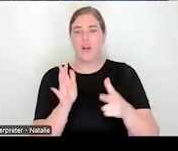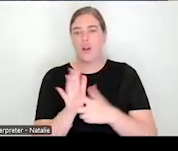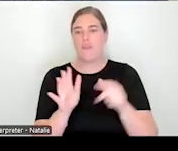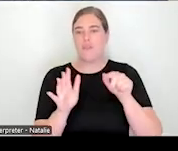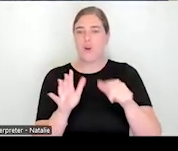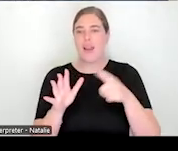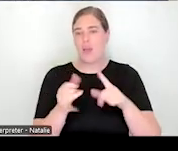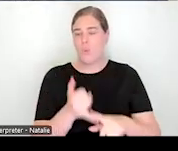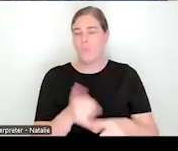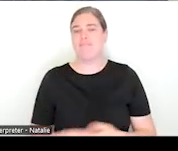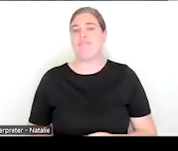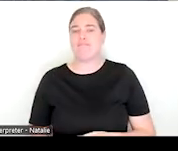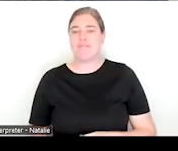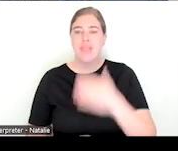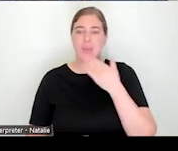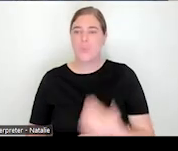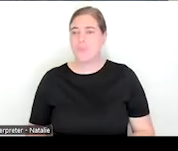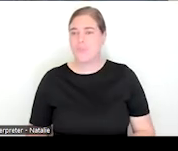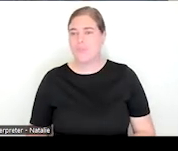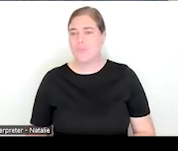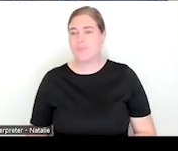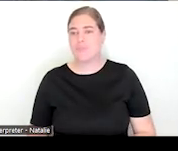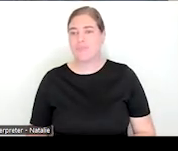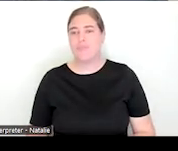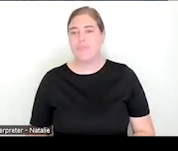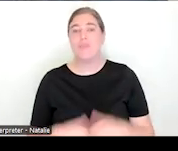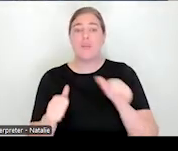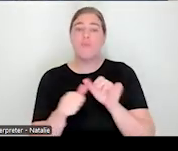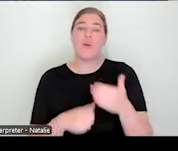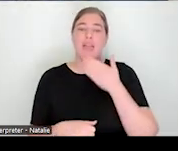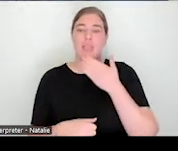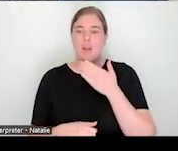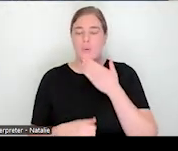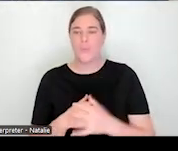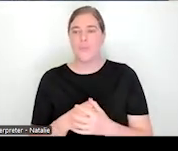Other than that, over to you. >> Thank you so much to both of